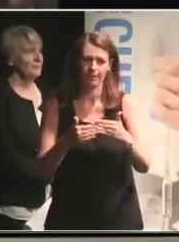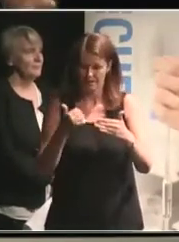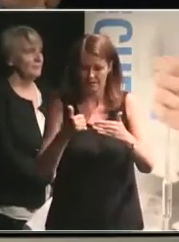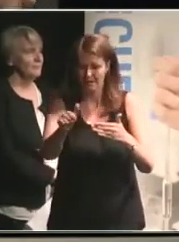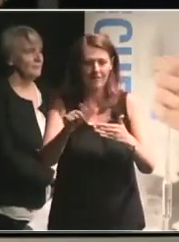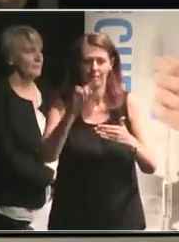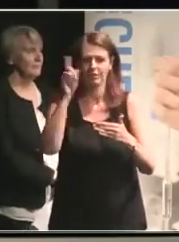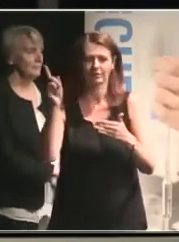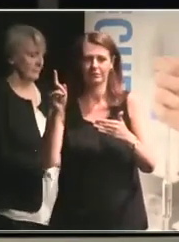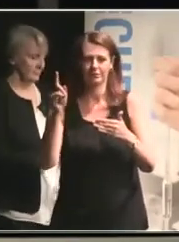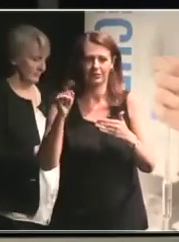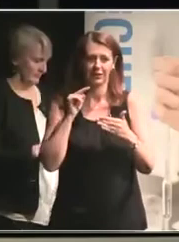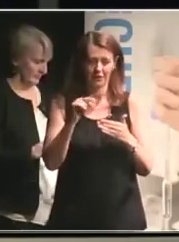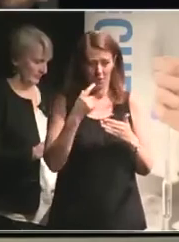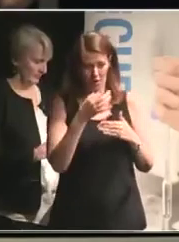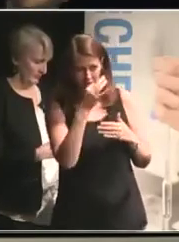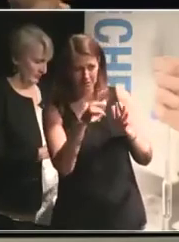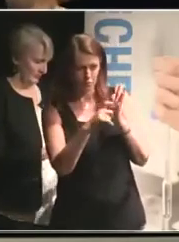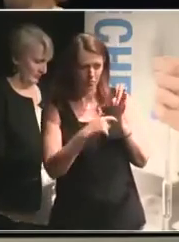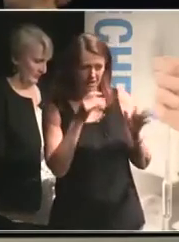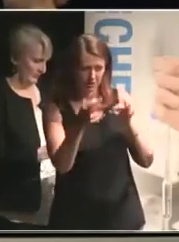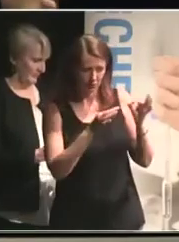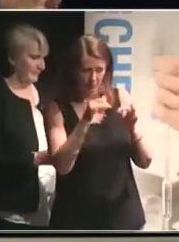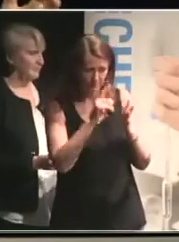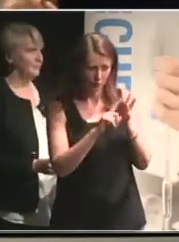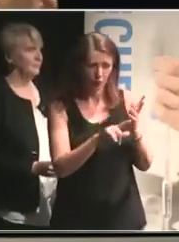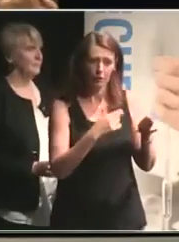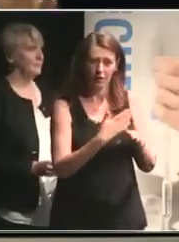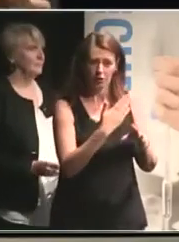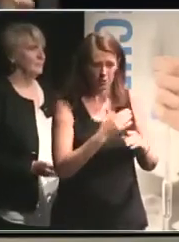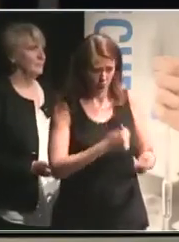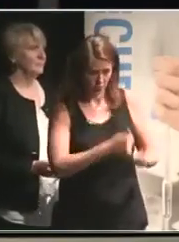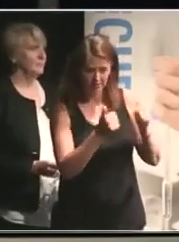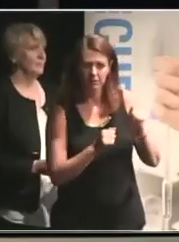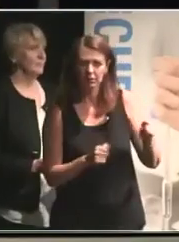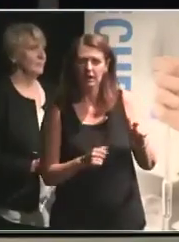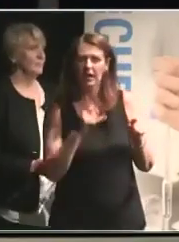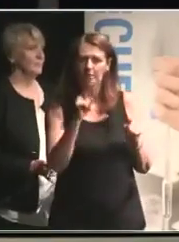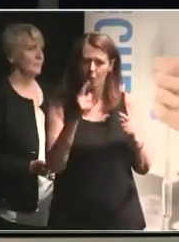programs that are asking product designers to do their job? Yes but oftentimes when I